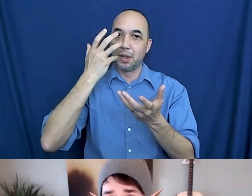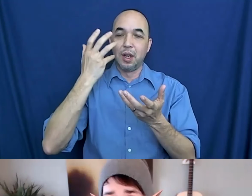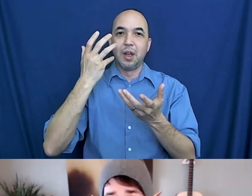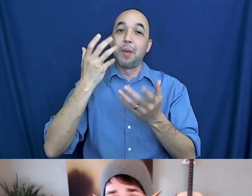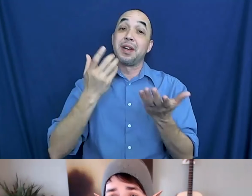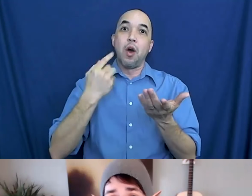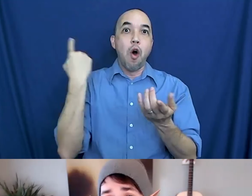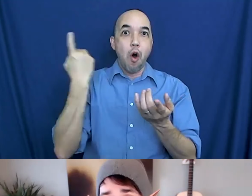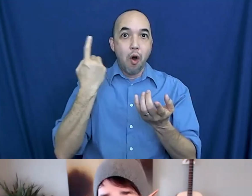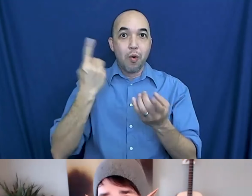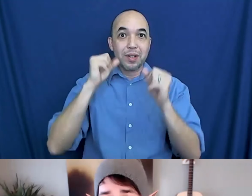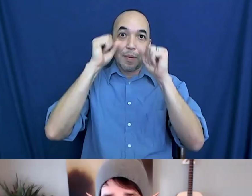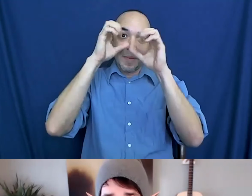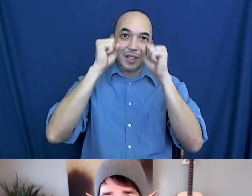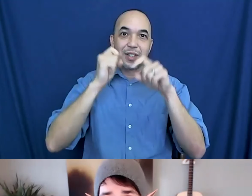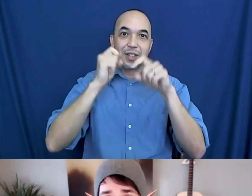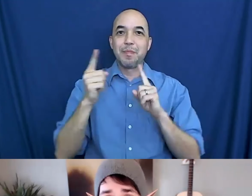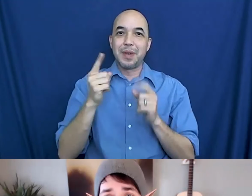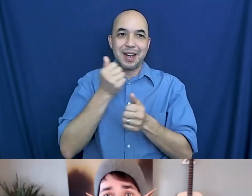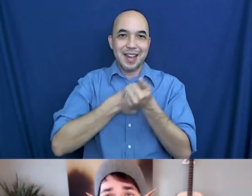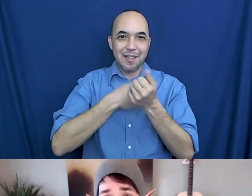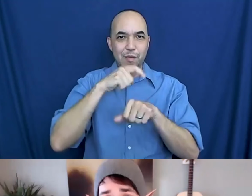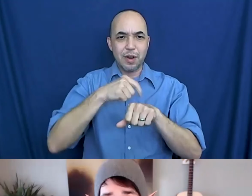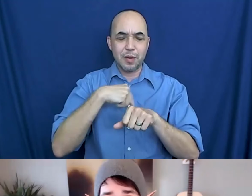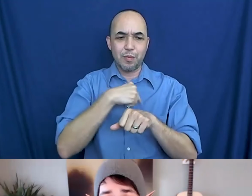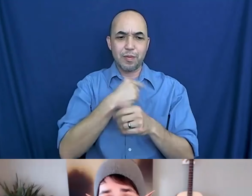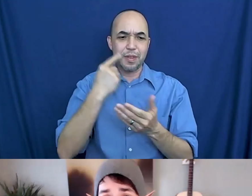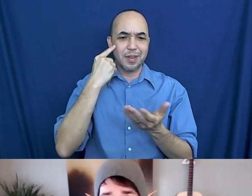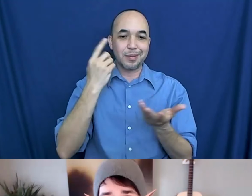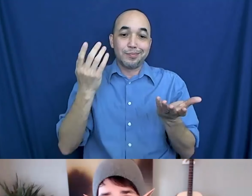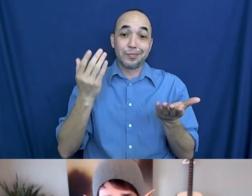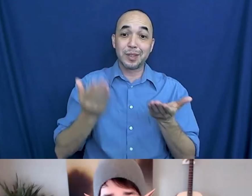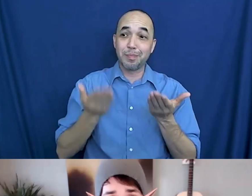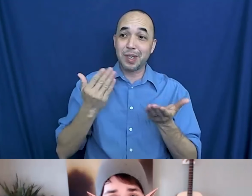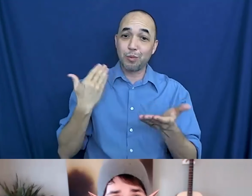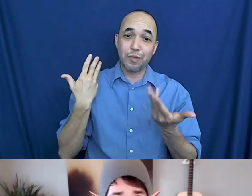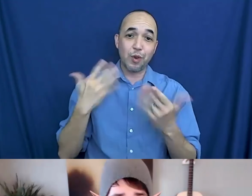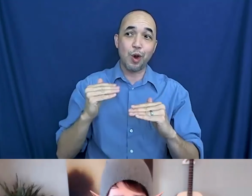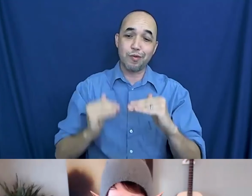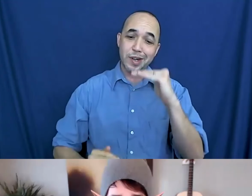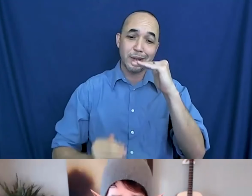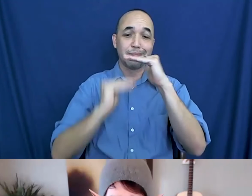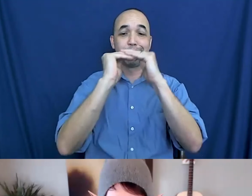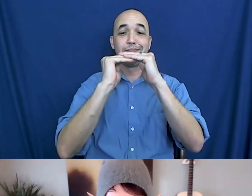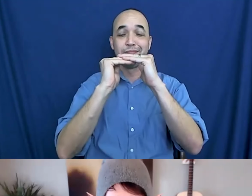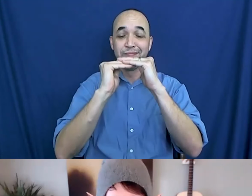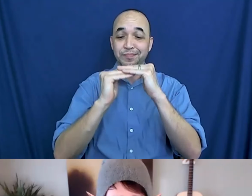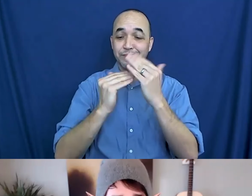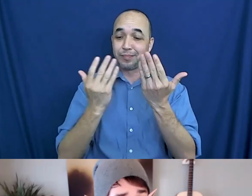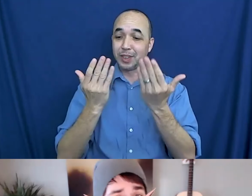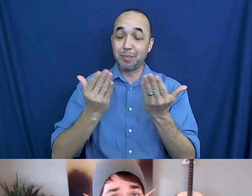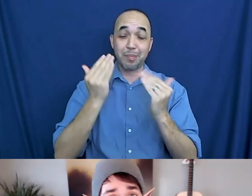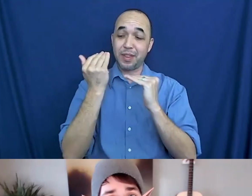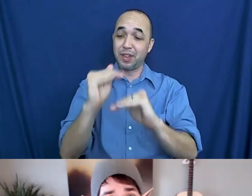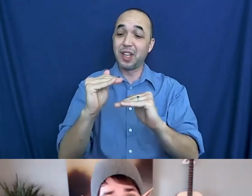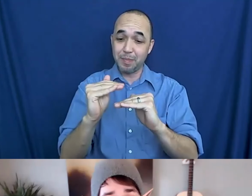LIMIT. WE ARE IN THE PANDEMIC, WE ARE HITTING WALLS IN THE PANDEMIC.